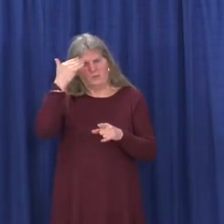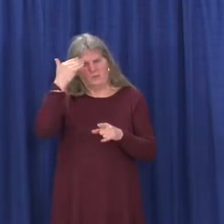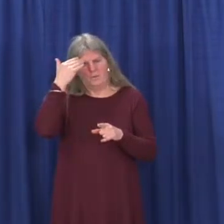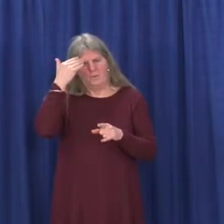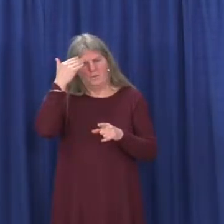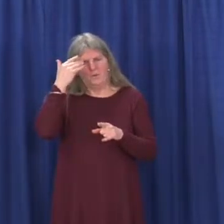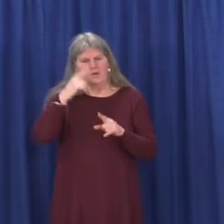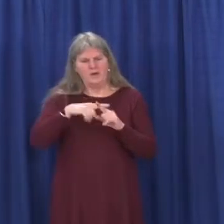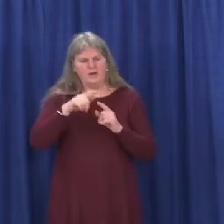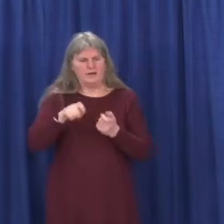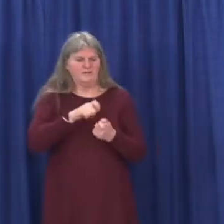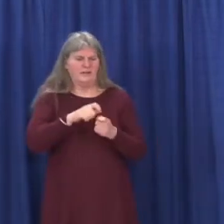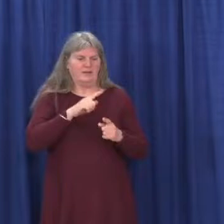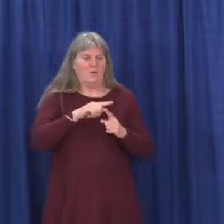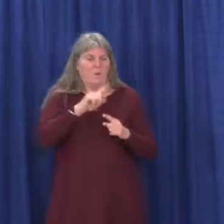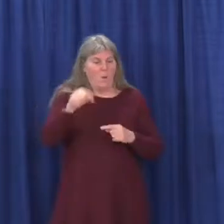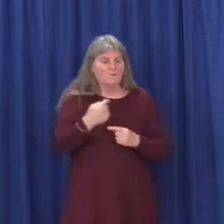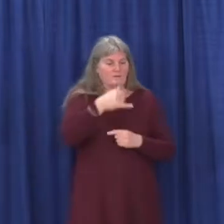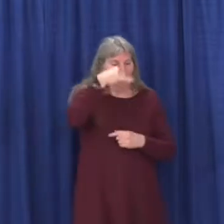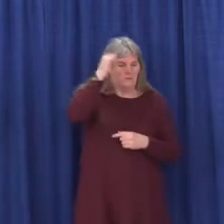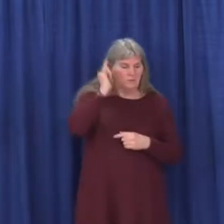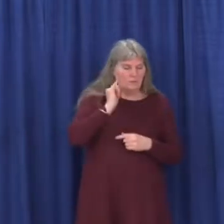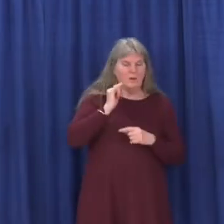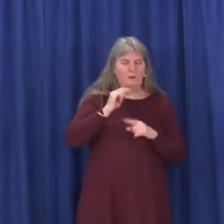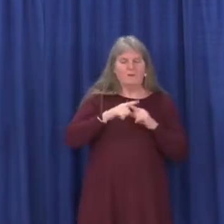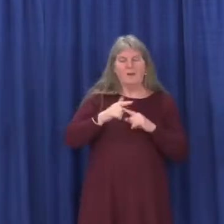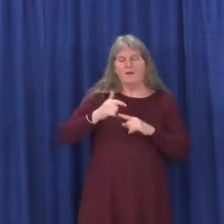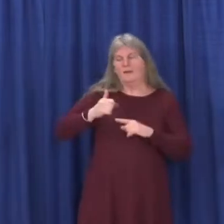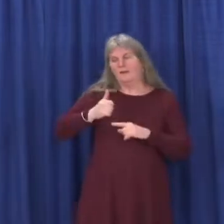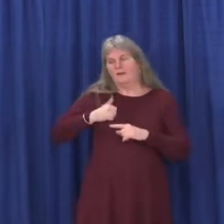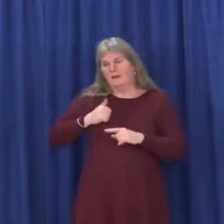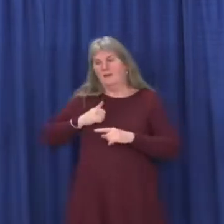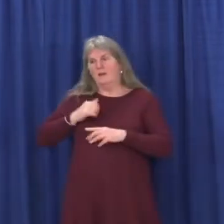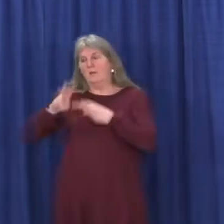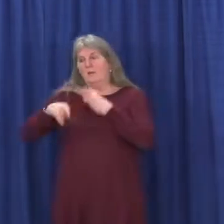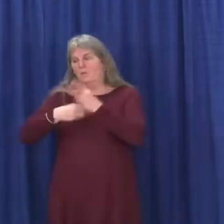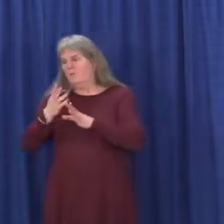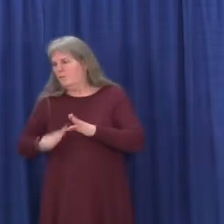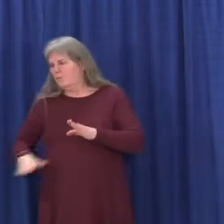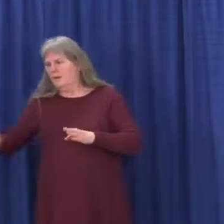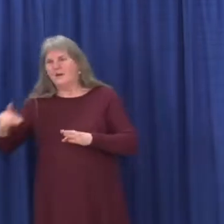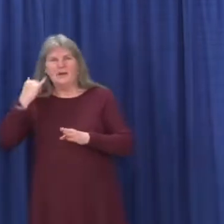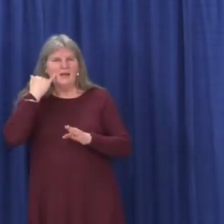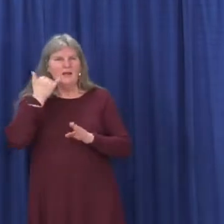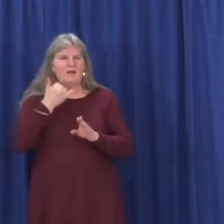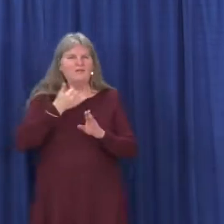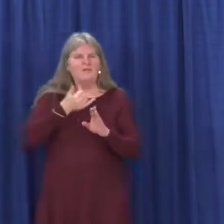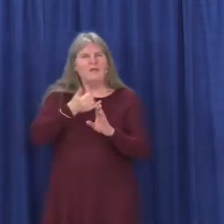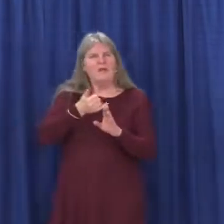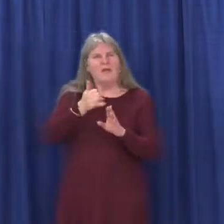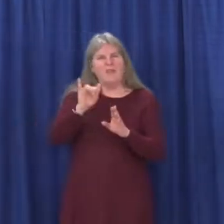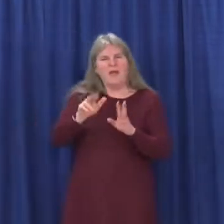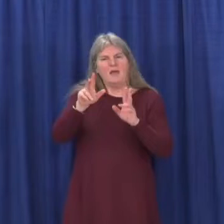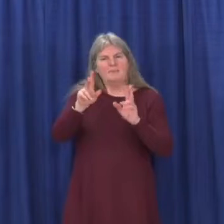across Canada and around the world, and over our 20 deaths. When a person gets-- continues to be sick,